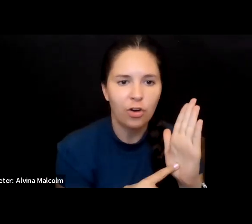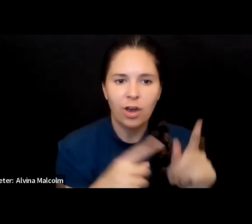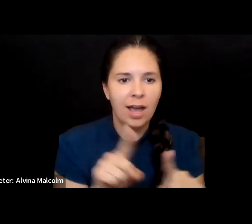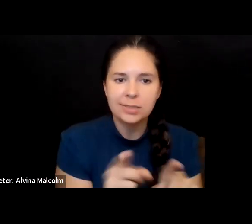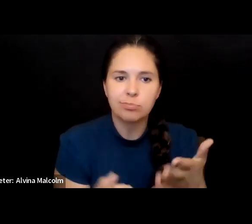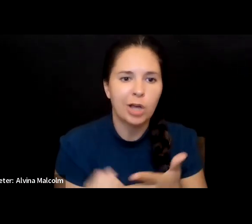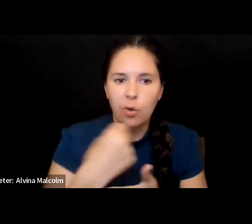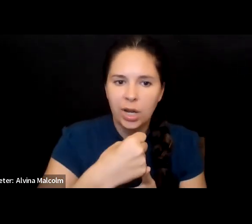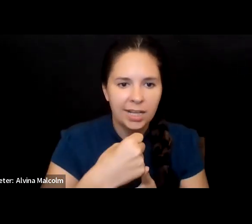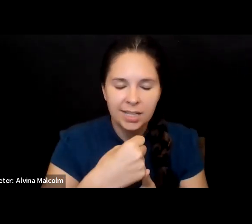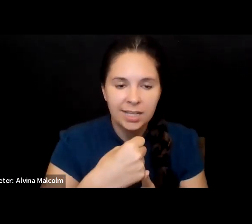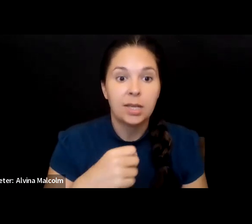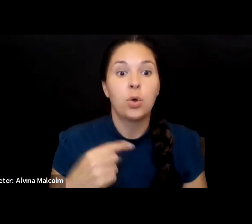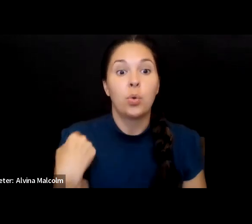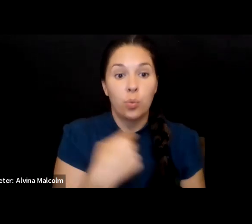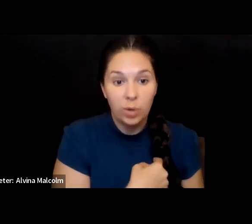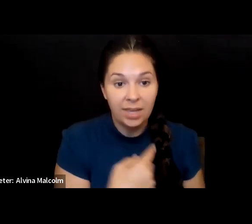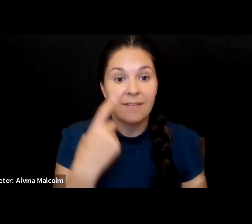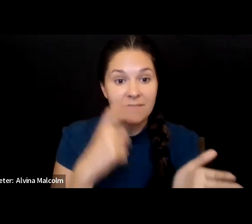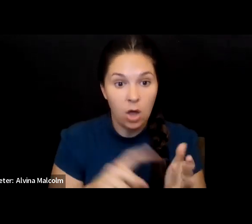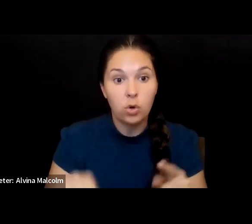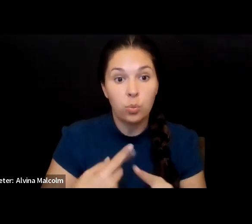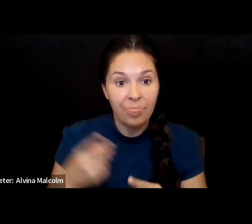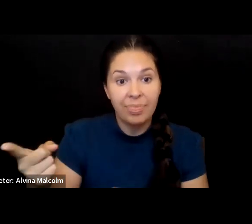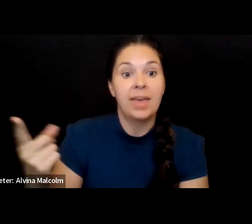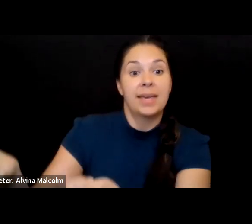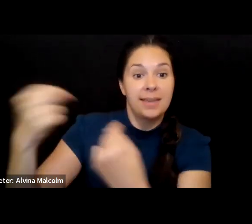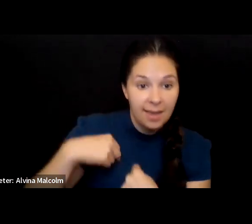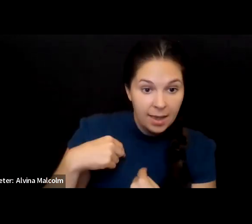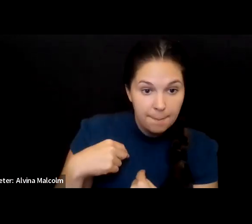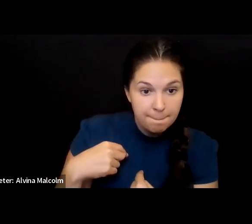initially the people that were able to receive the shots, PCA's person